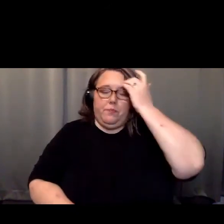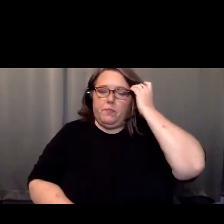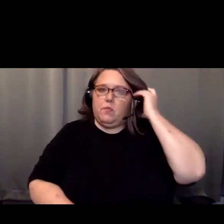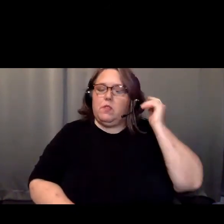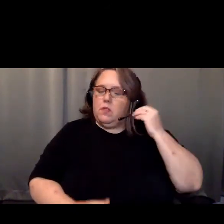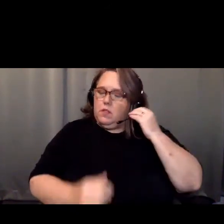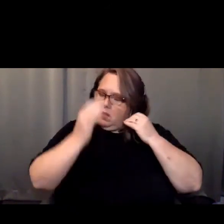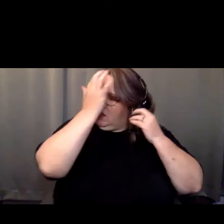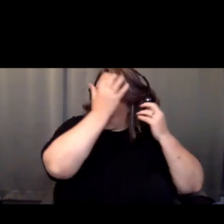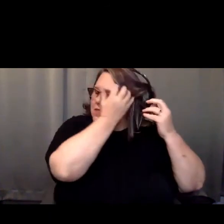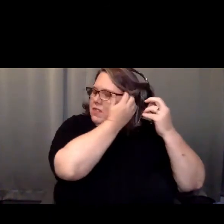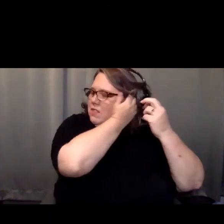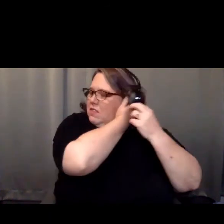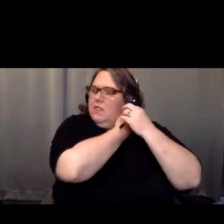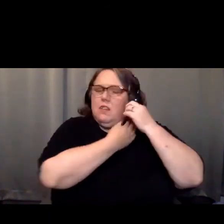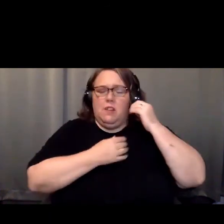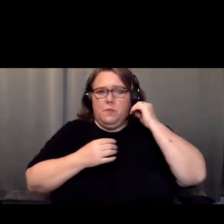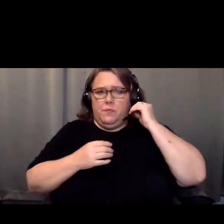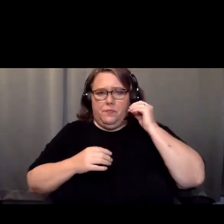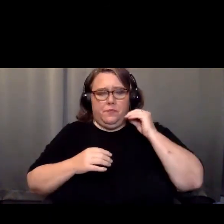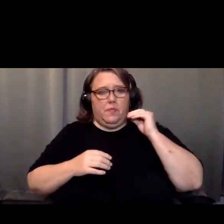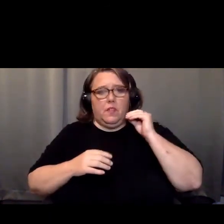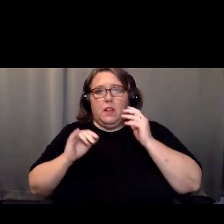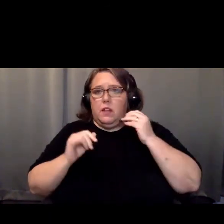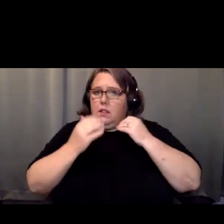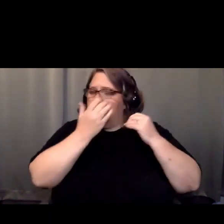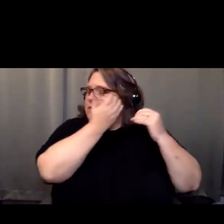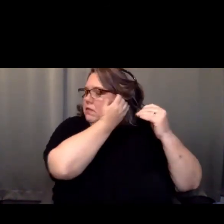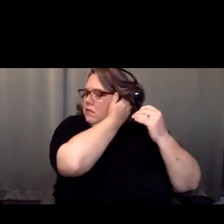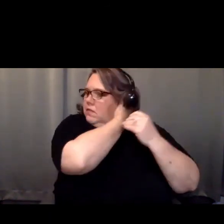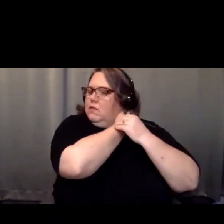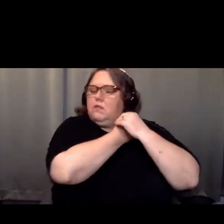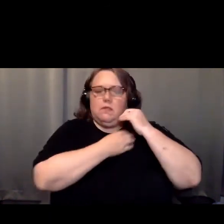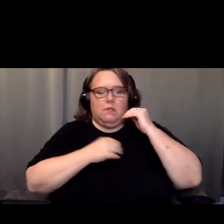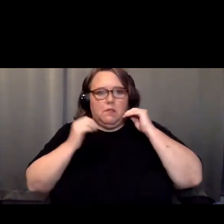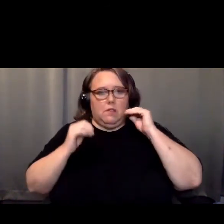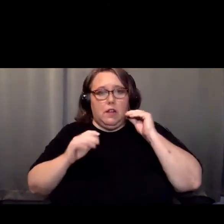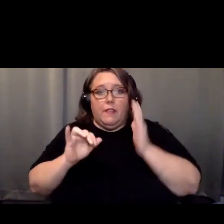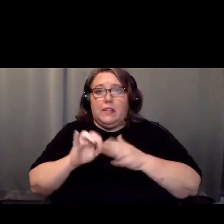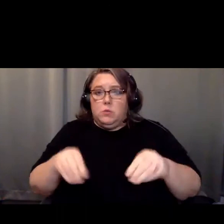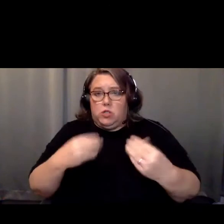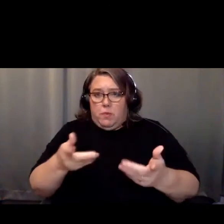This type of job placement assistance is supposed to provide individualized services,